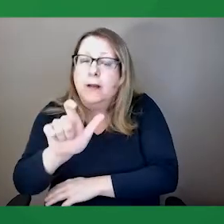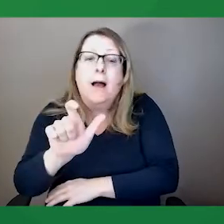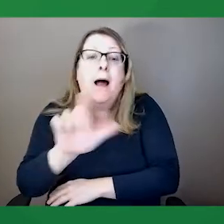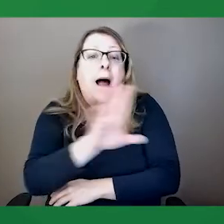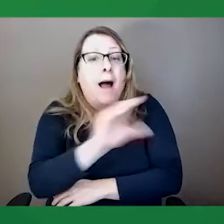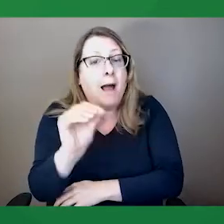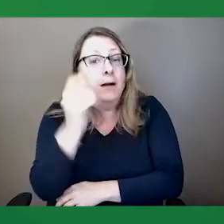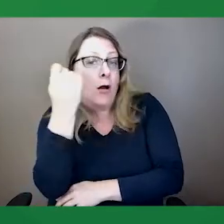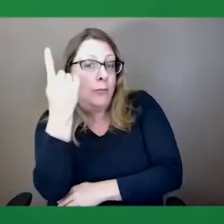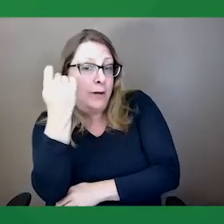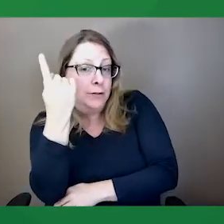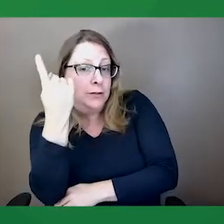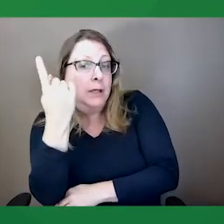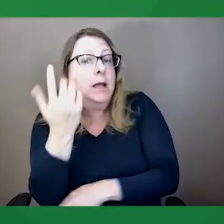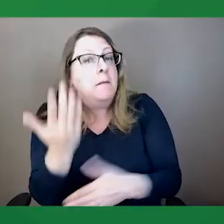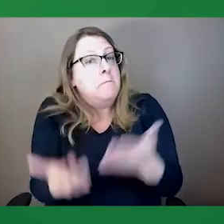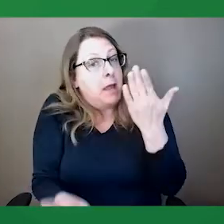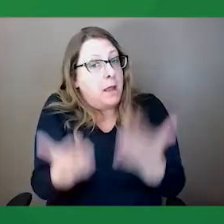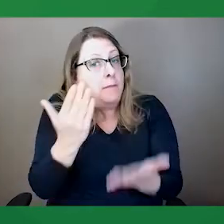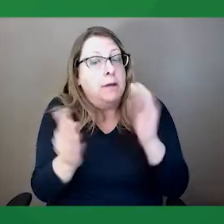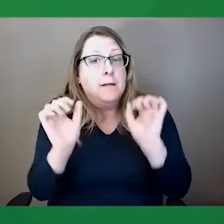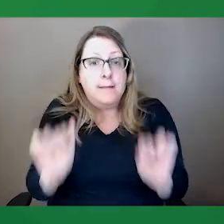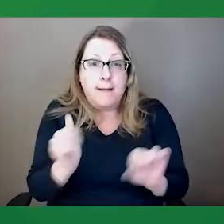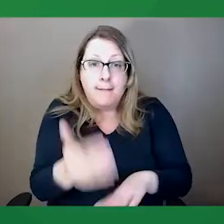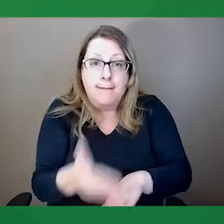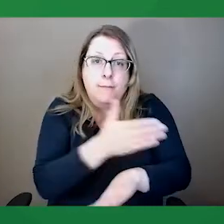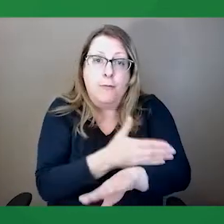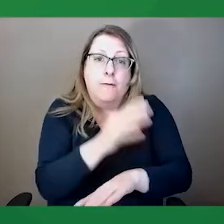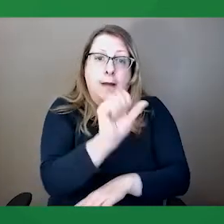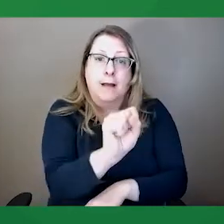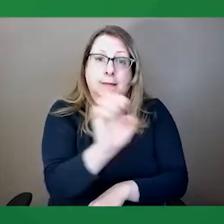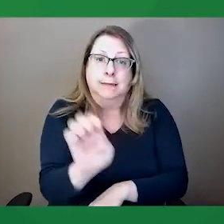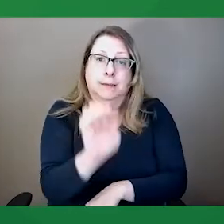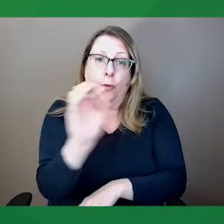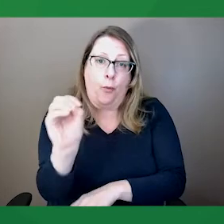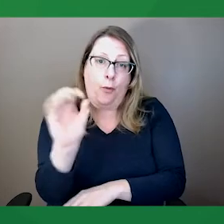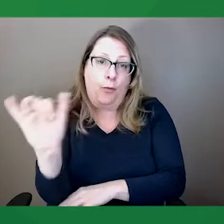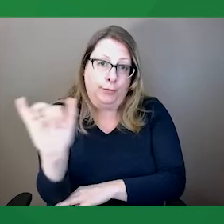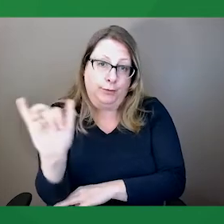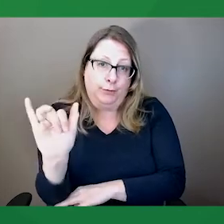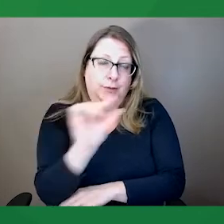It might potentially improve SEO, 'cause remember Google,